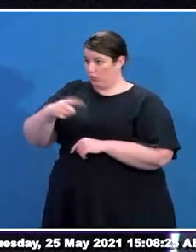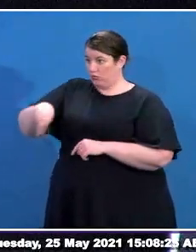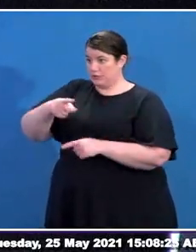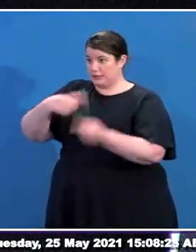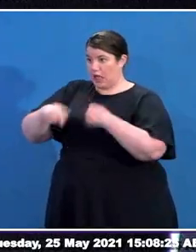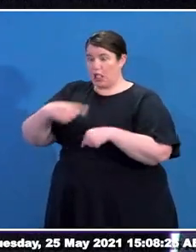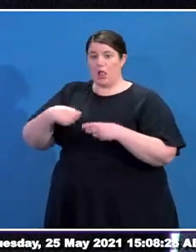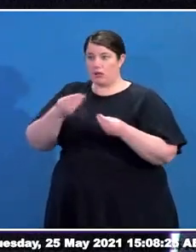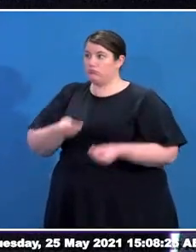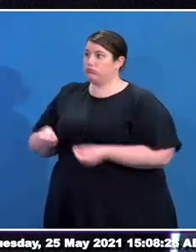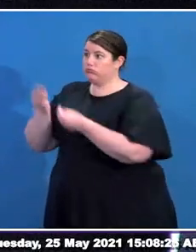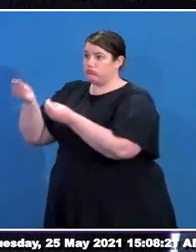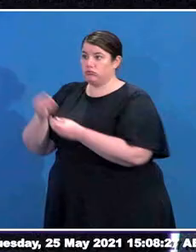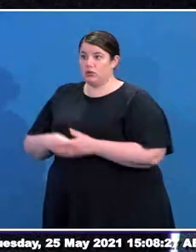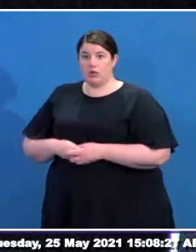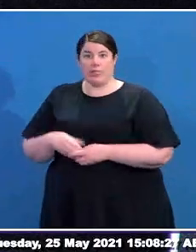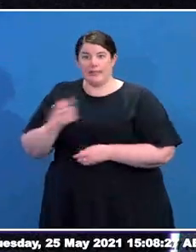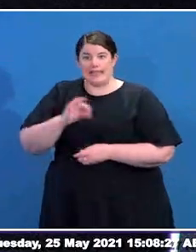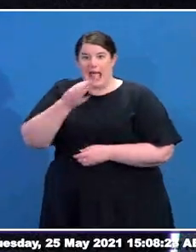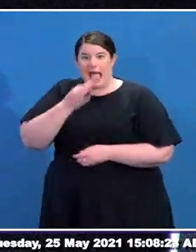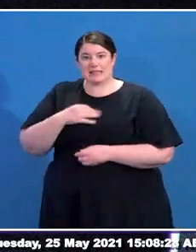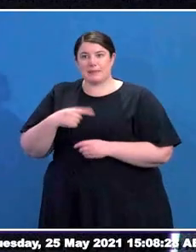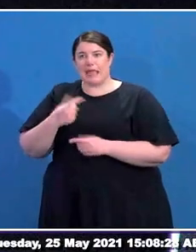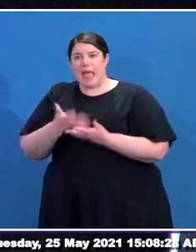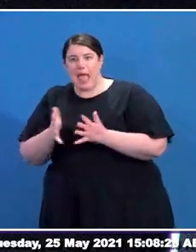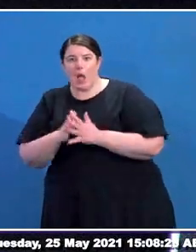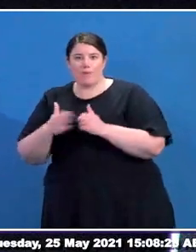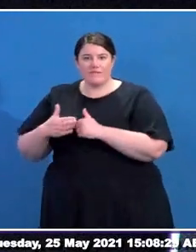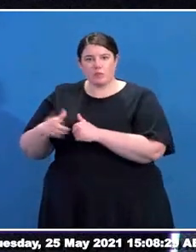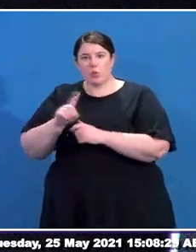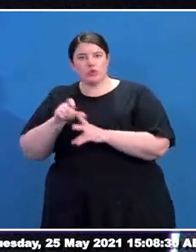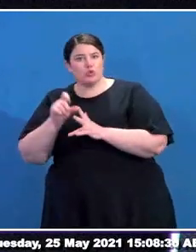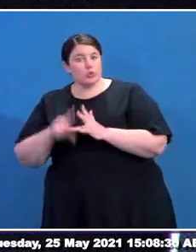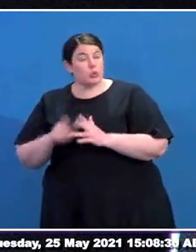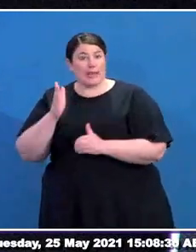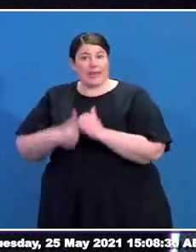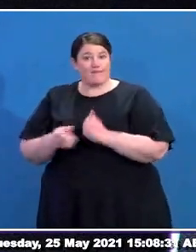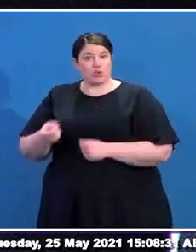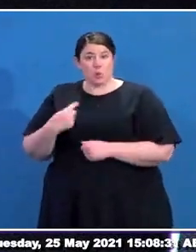I wasn't being asked to make a finding on whether staff should be, you know,